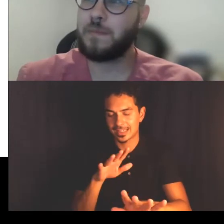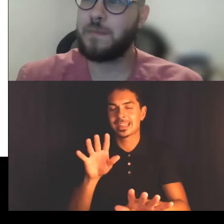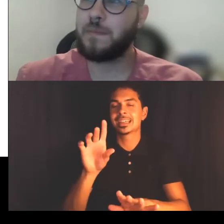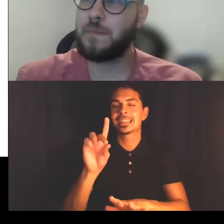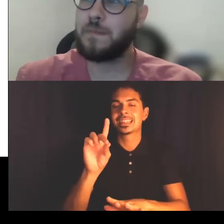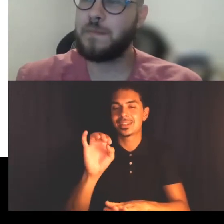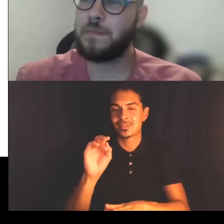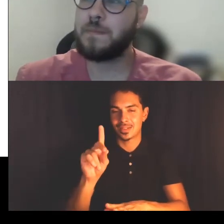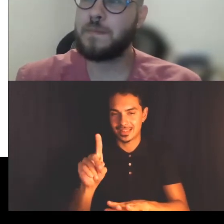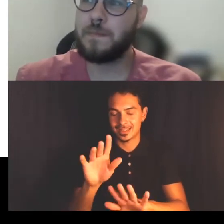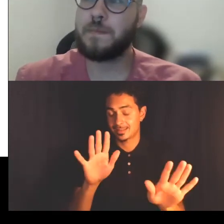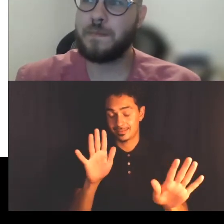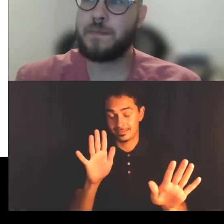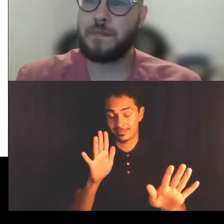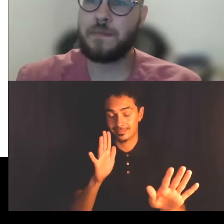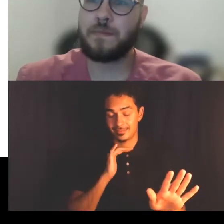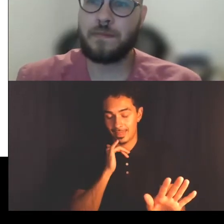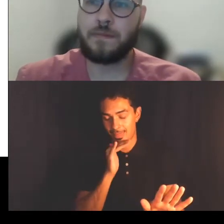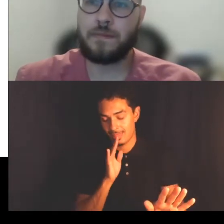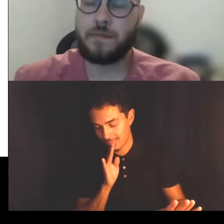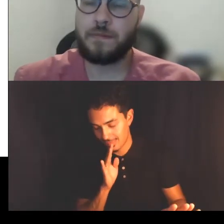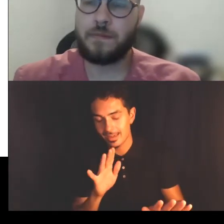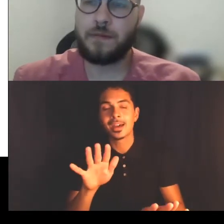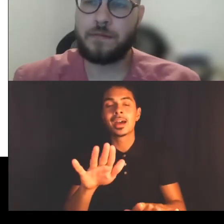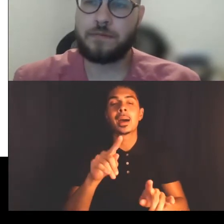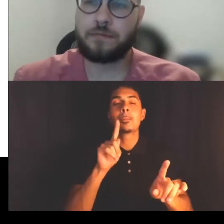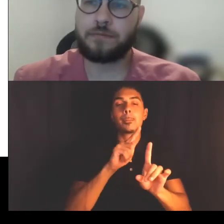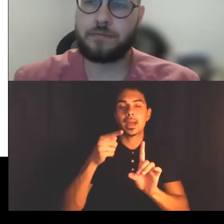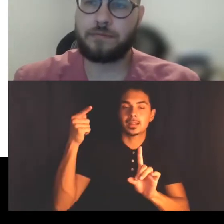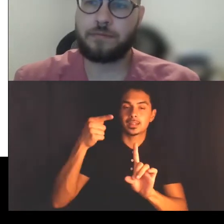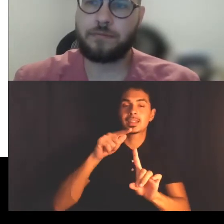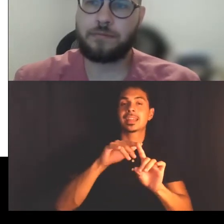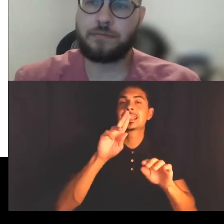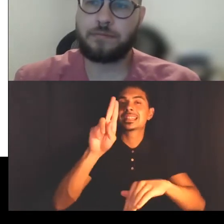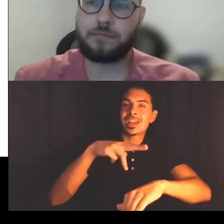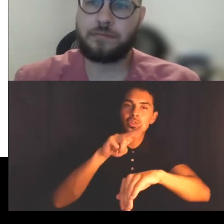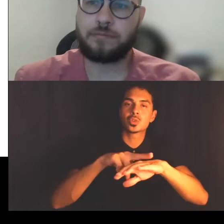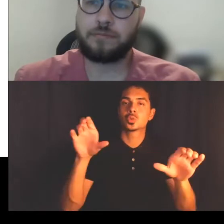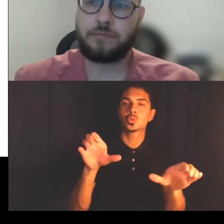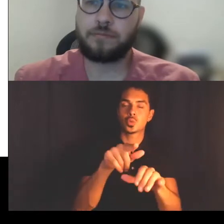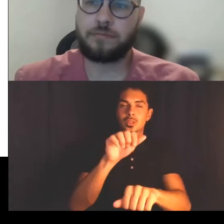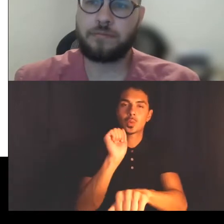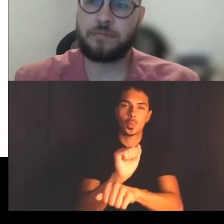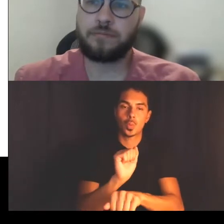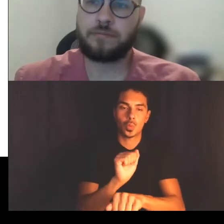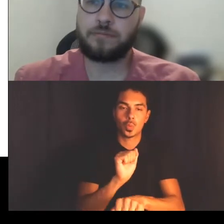that are national, that do this work. For other people, it might be connecting with local law enforcement.